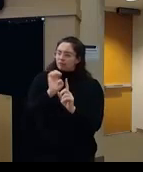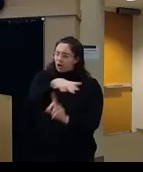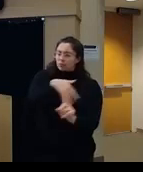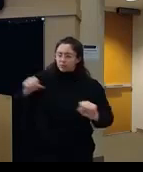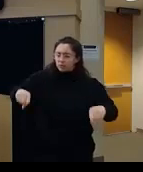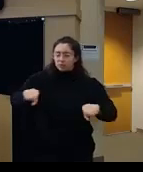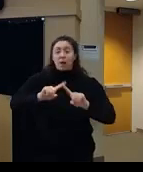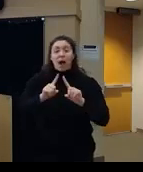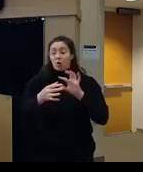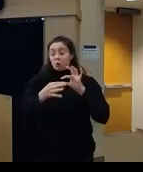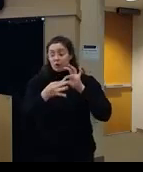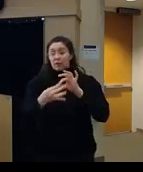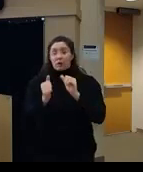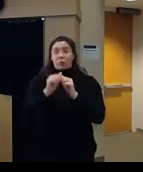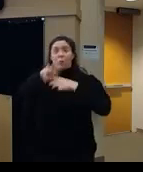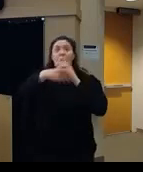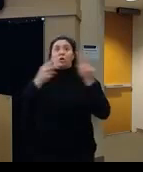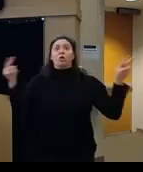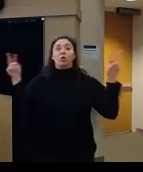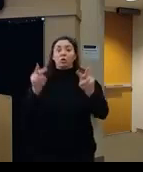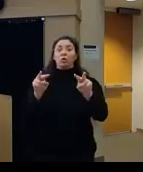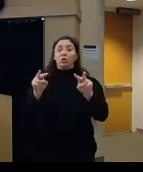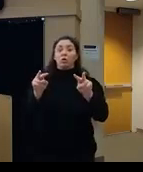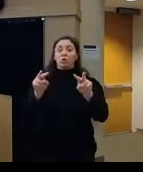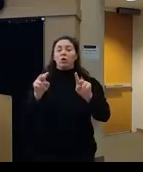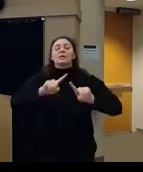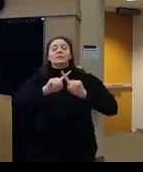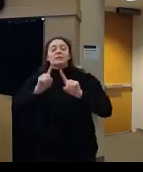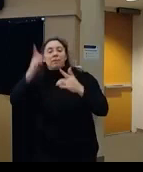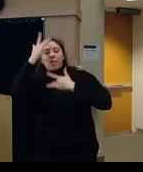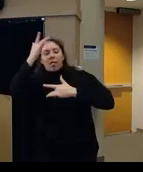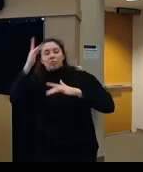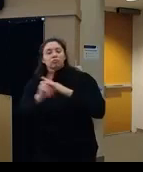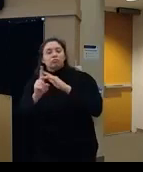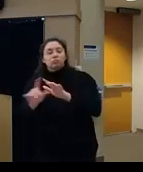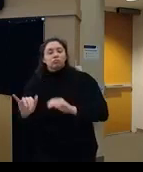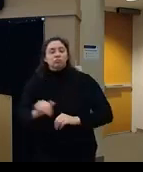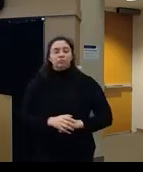how we relate to that world is also the source of other forms of pathology uh an example I like